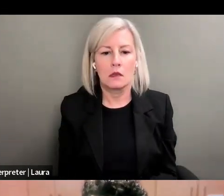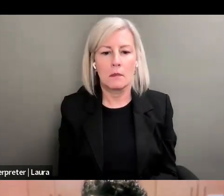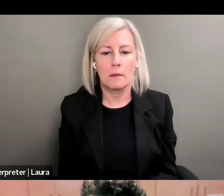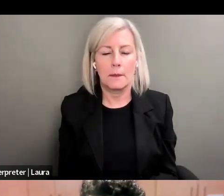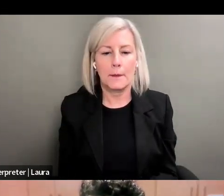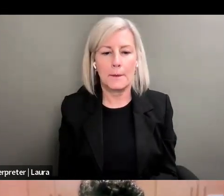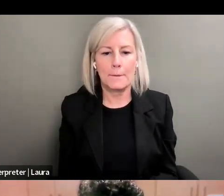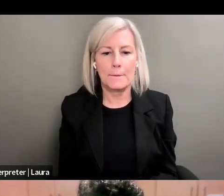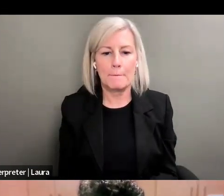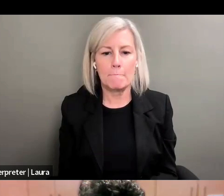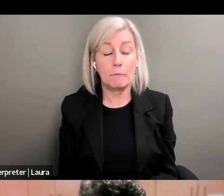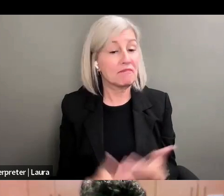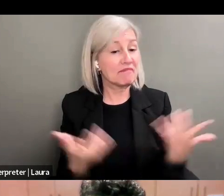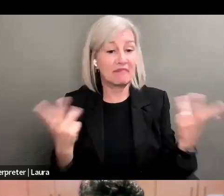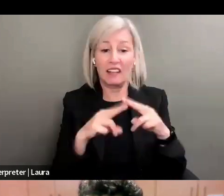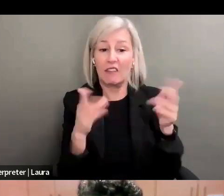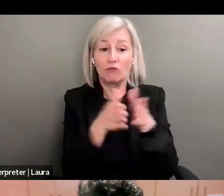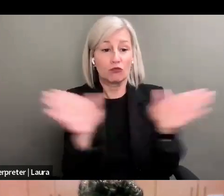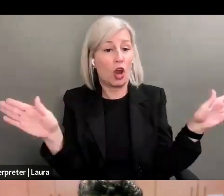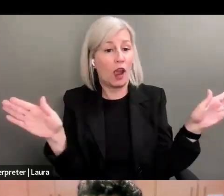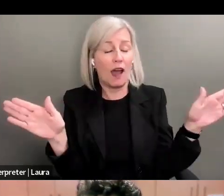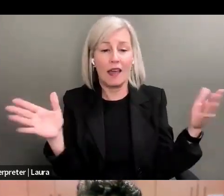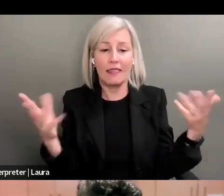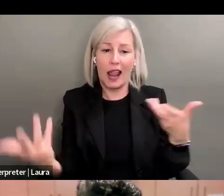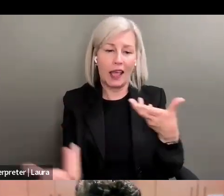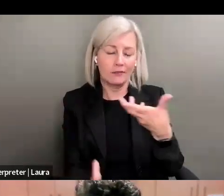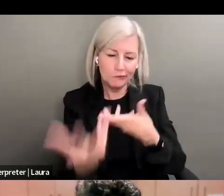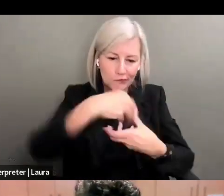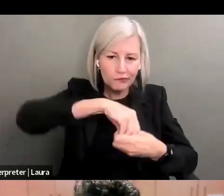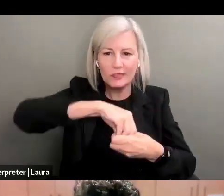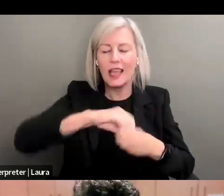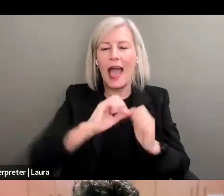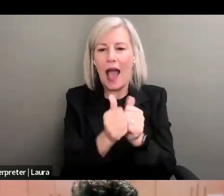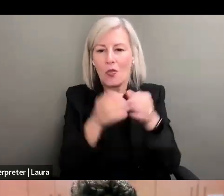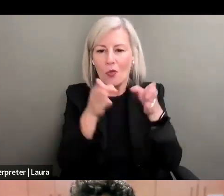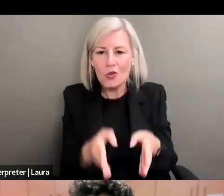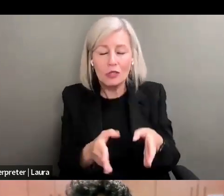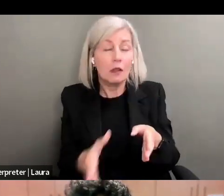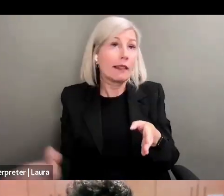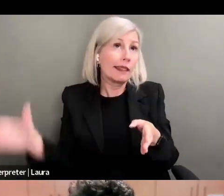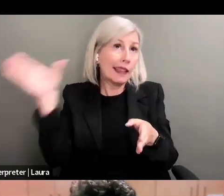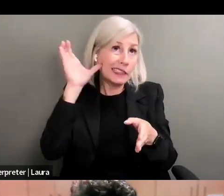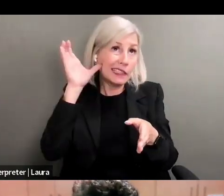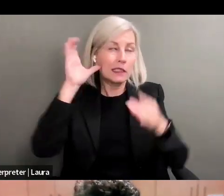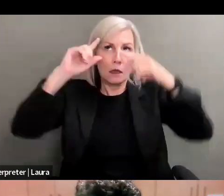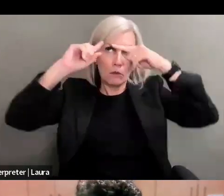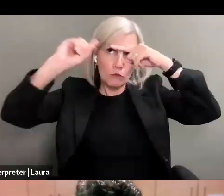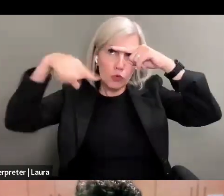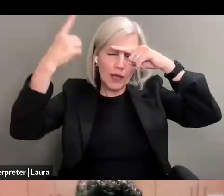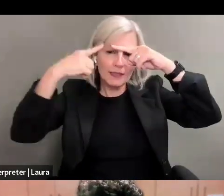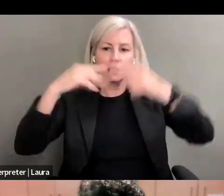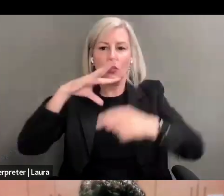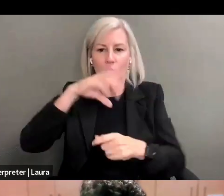Like I said, it's a very broad term that encompasses how a person listens, processes sounds in those natural environments.